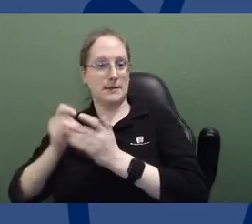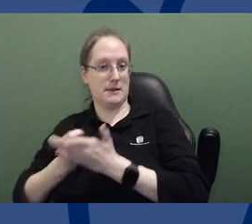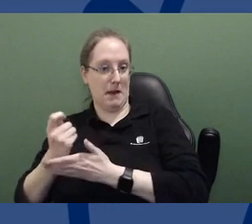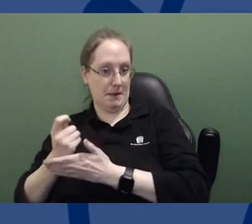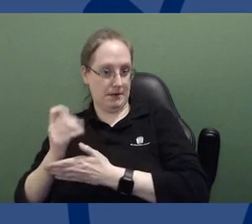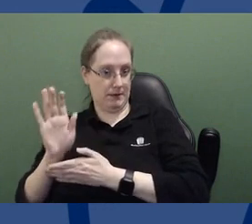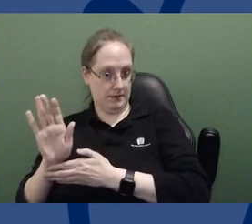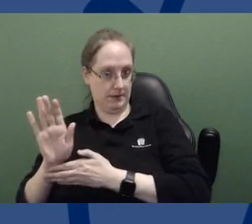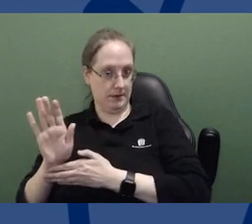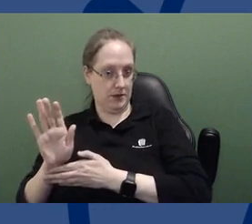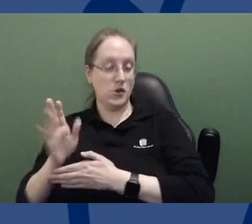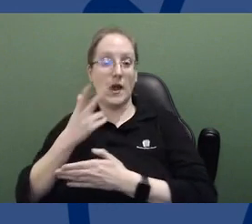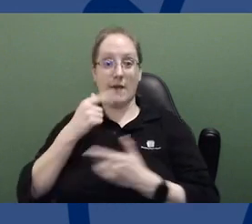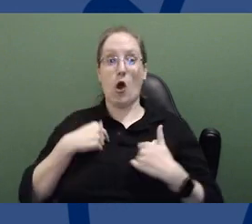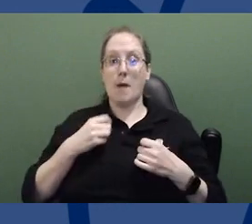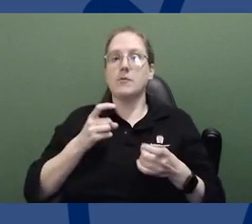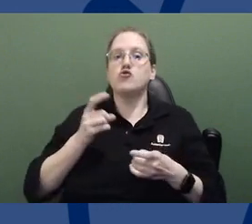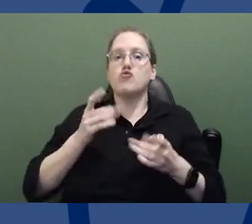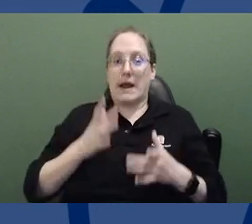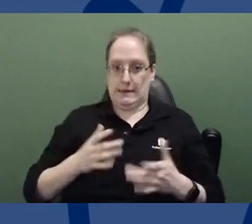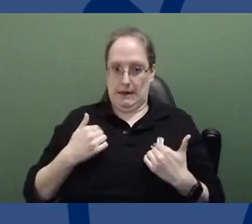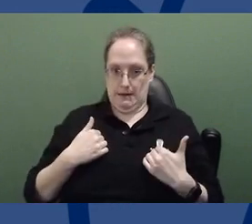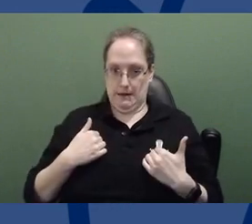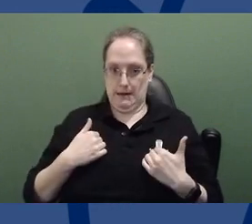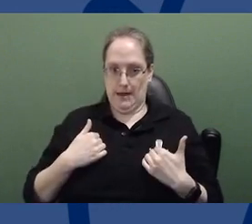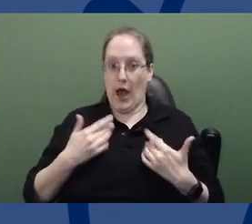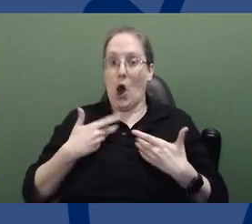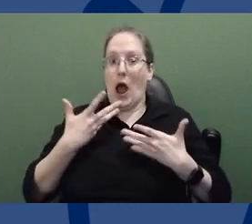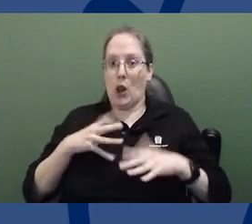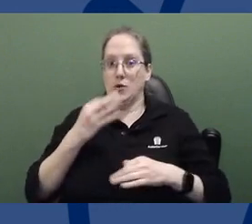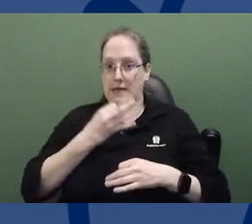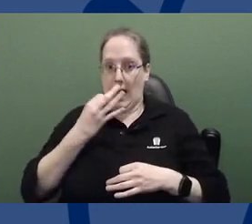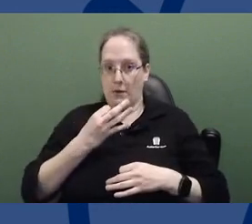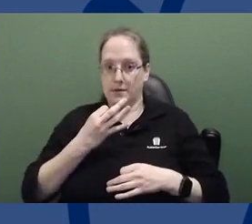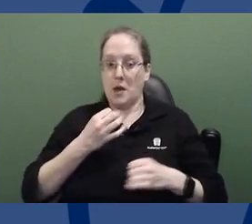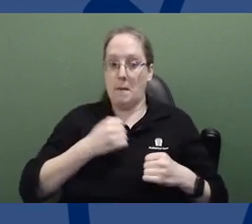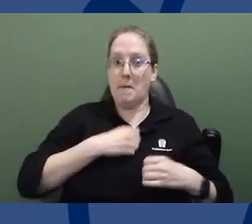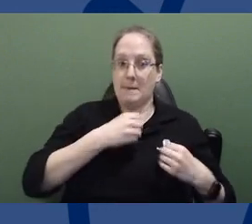and you lose hours but it's an employing firm, you can apply for both.